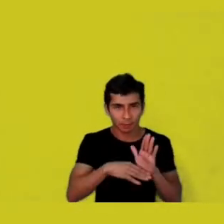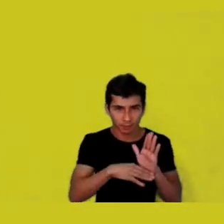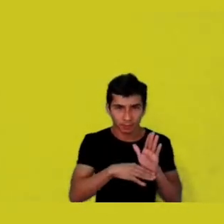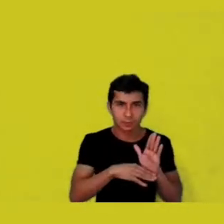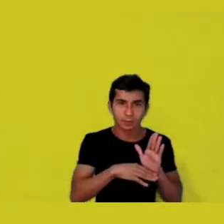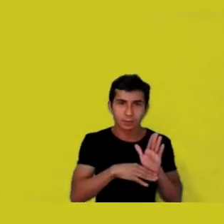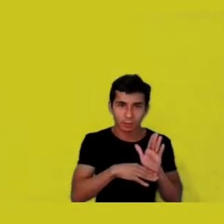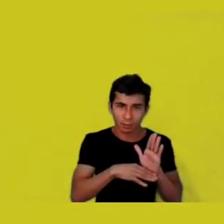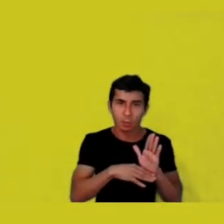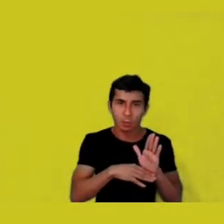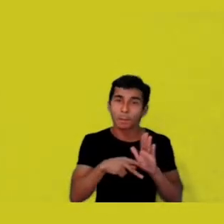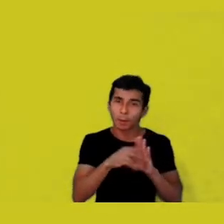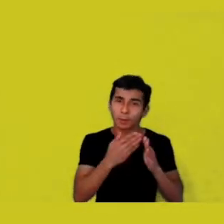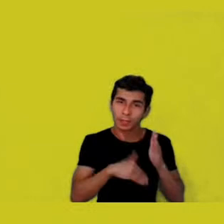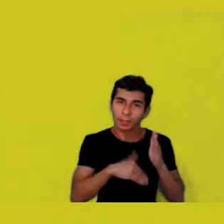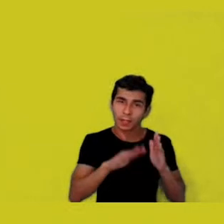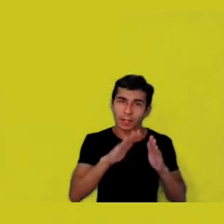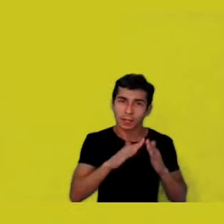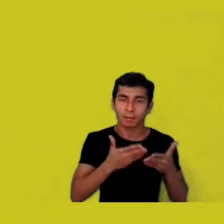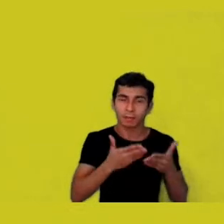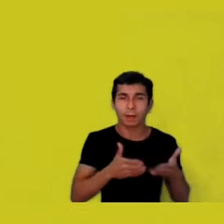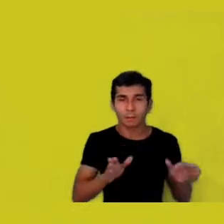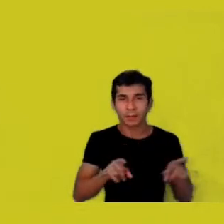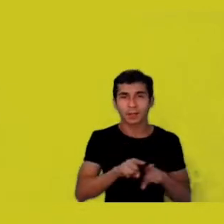but in those other ones Maria Thaís mentioned,